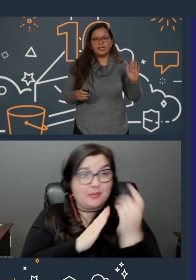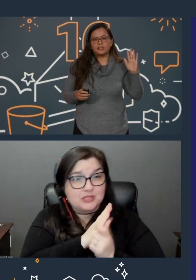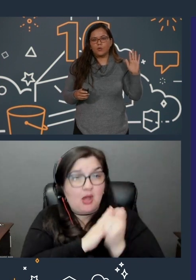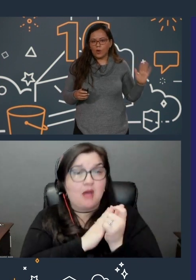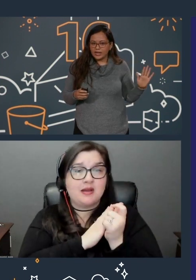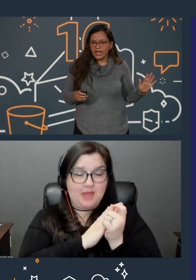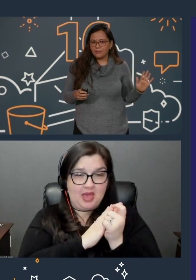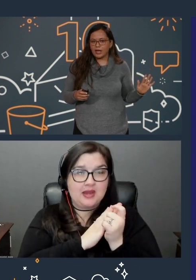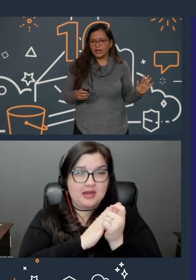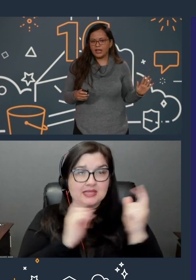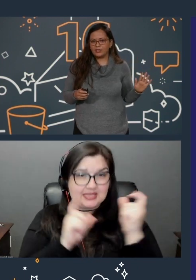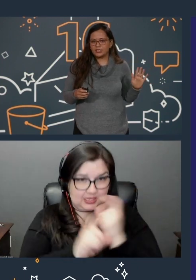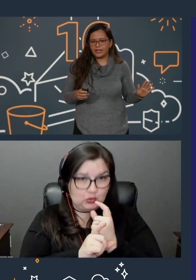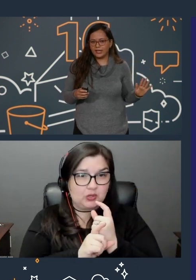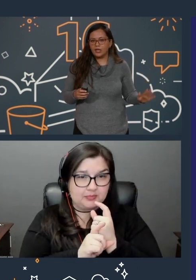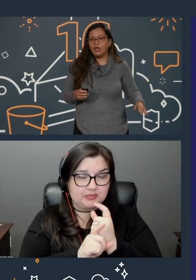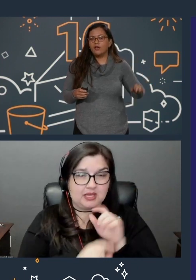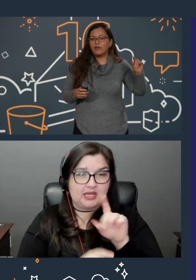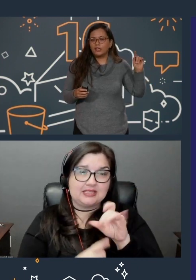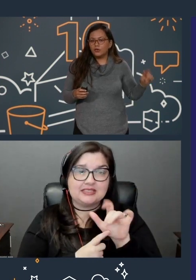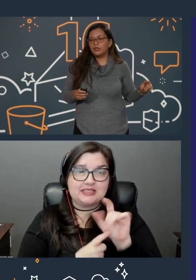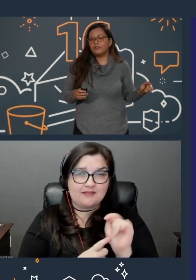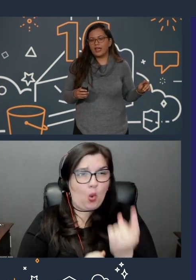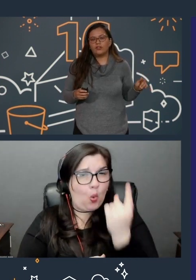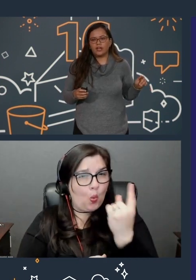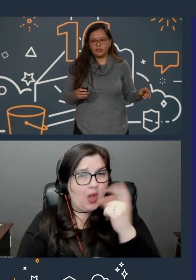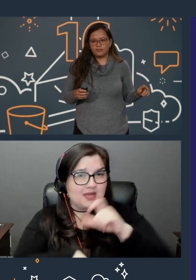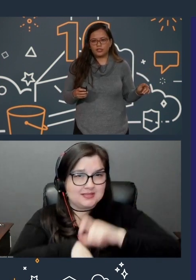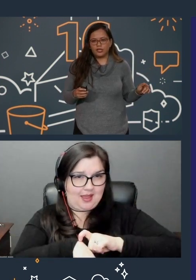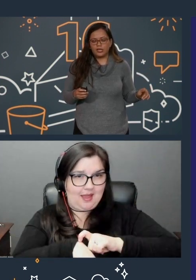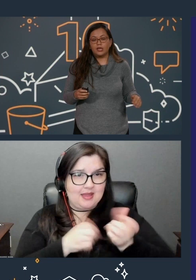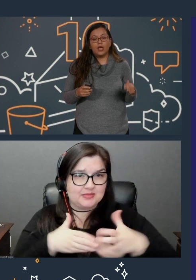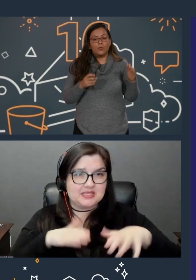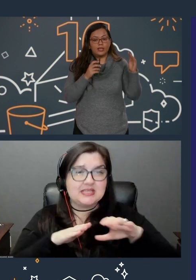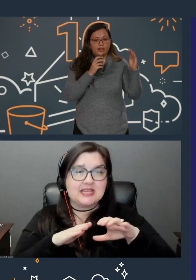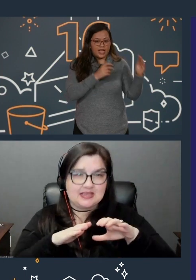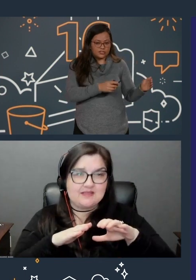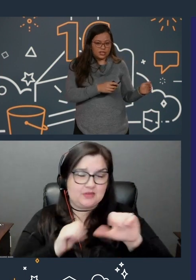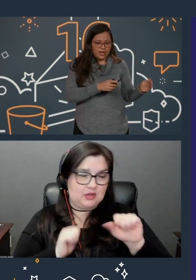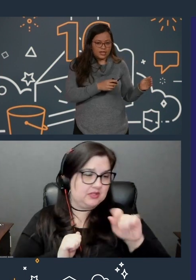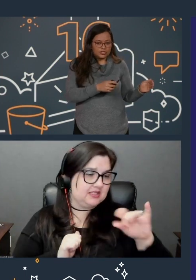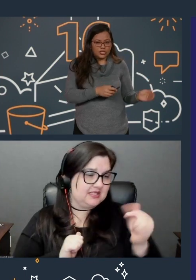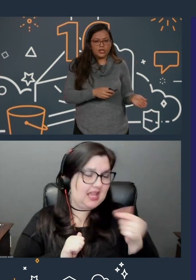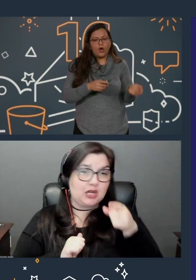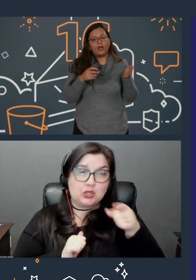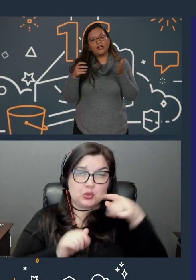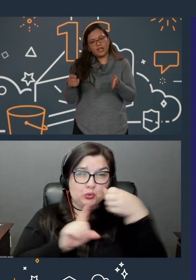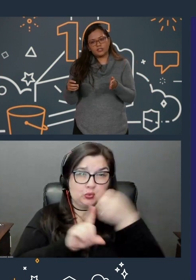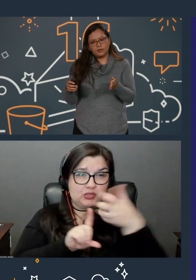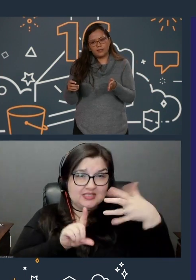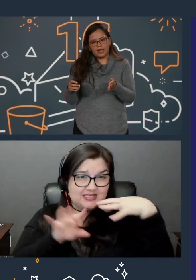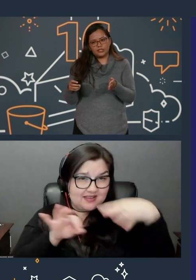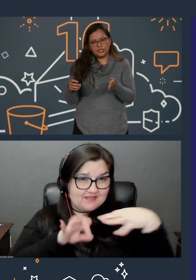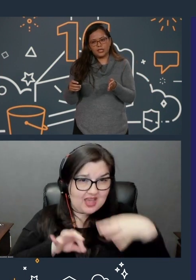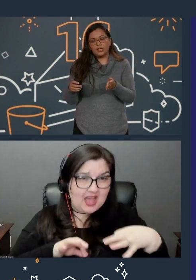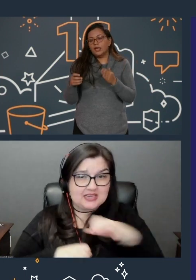It is a one-time bucket level setting where you define your encryption key, whether S3-managed key or a customer-managed key